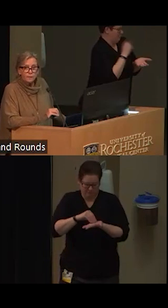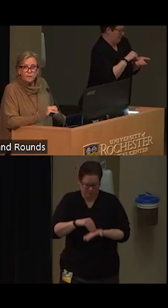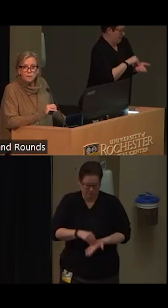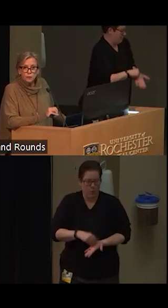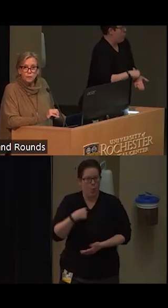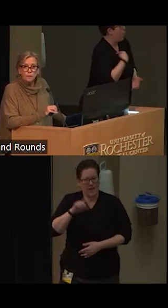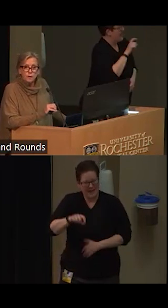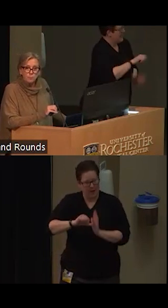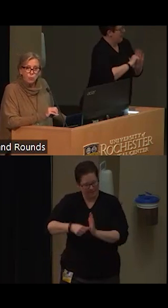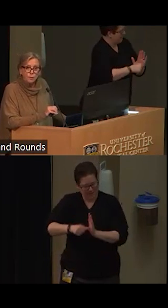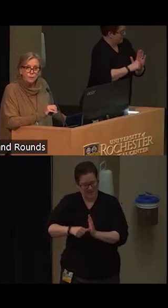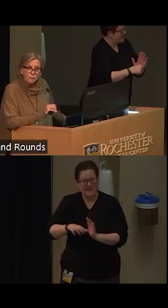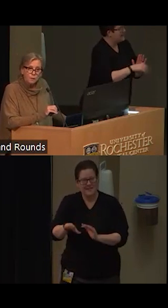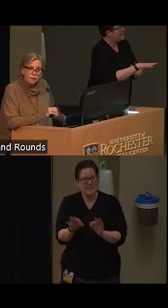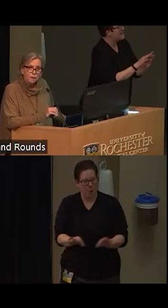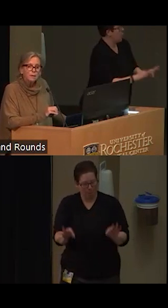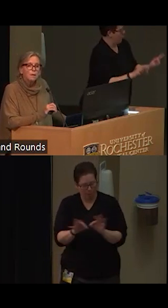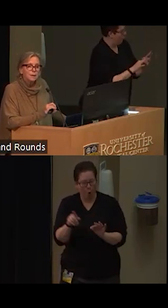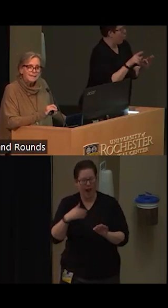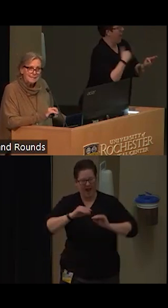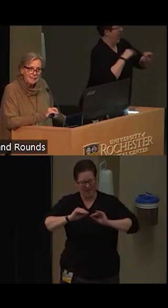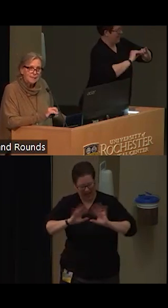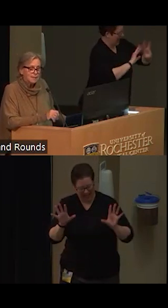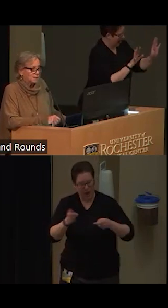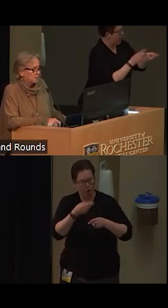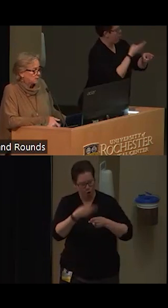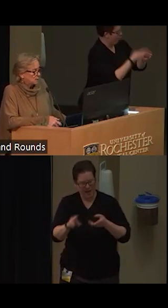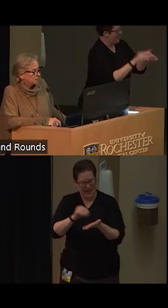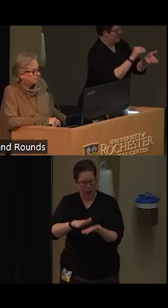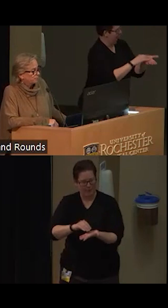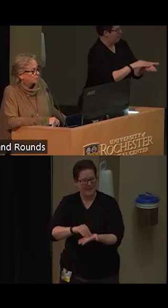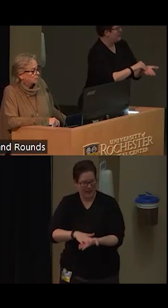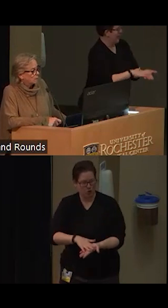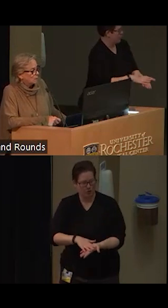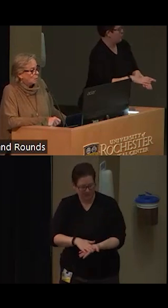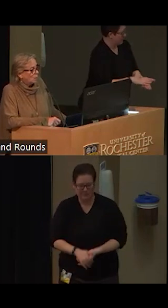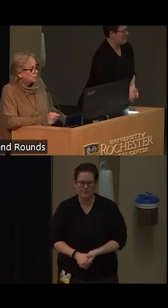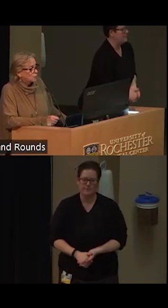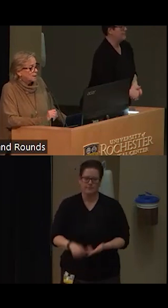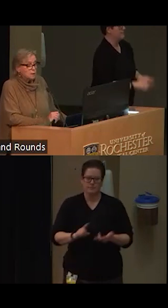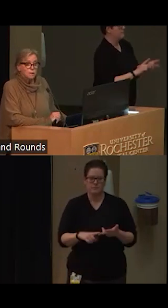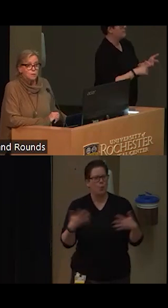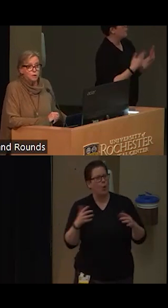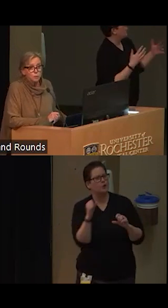to emphasize further the importance of clear concise documentation what are strategies you